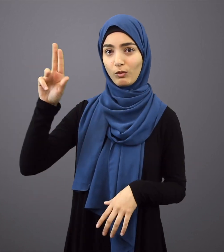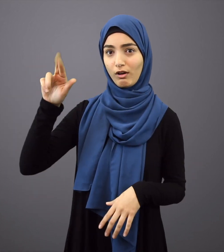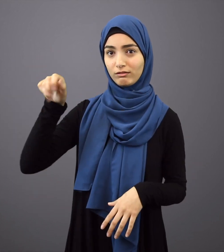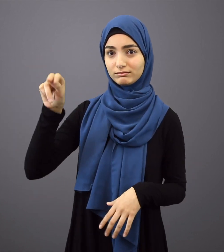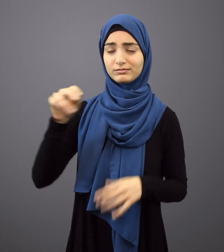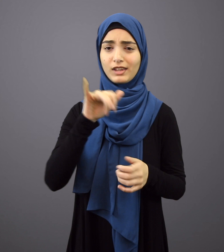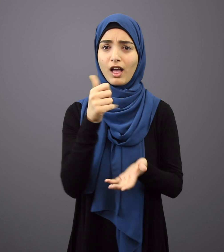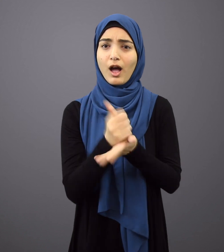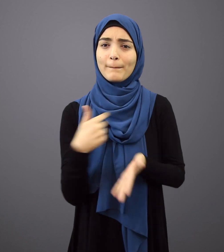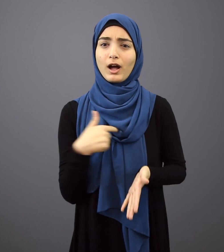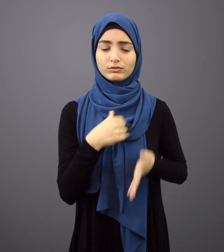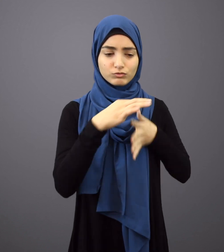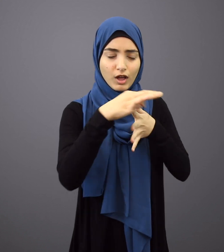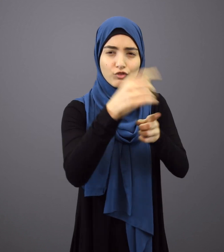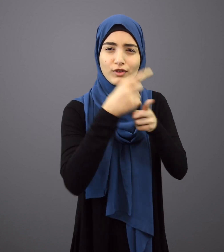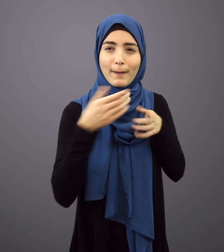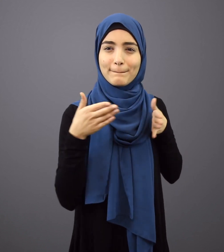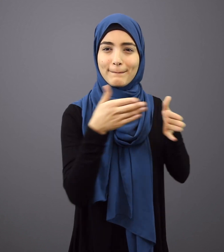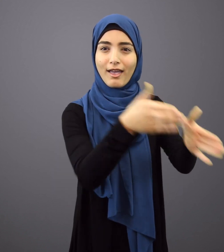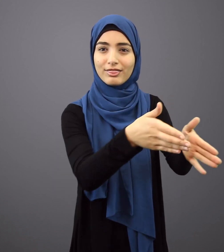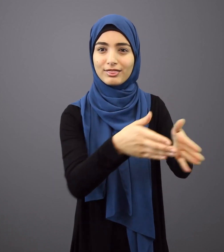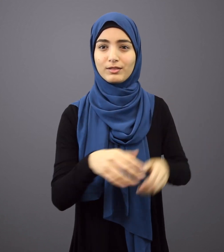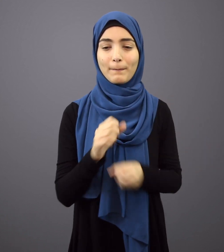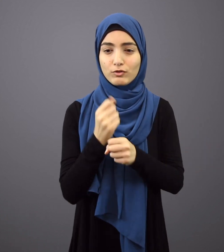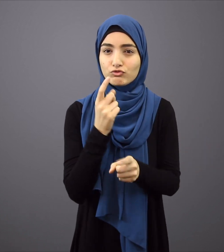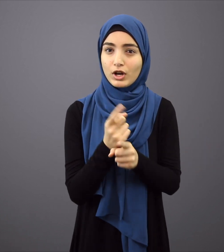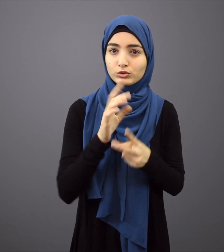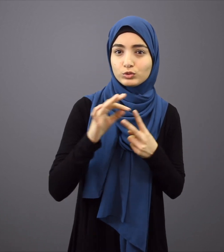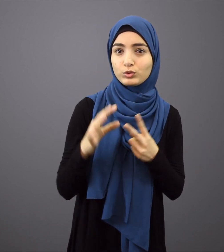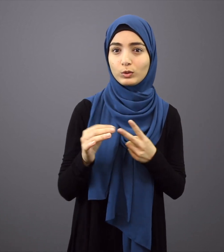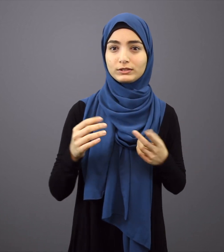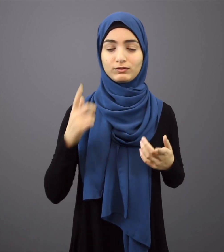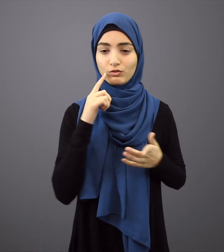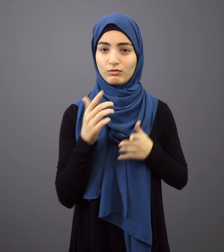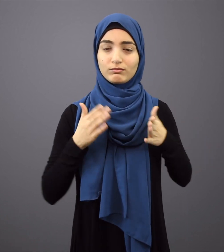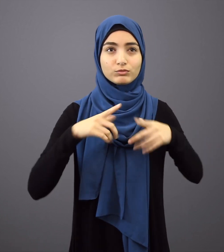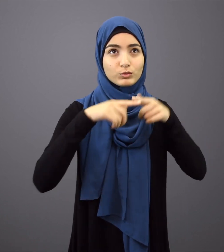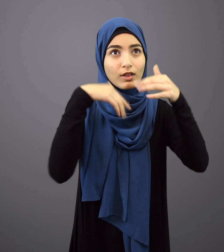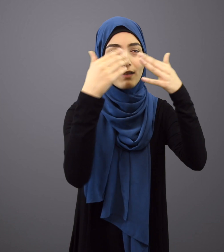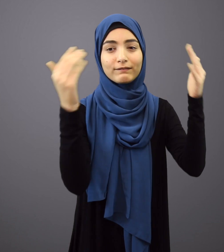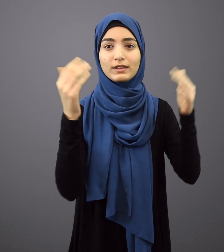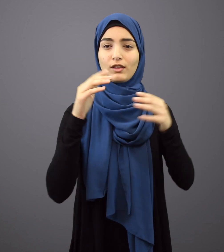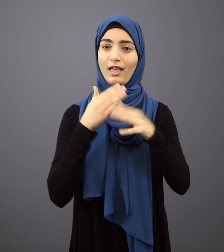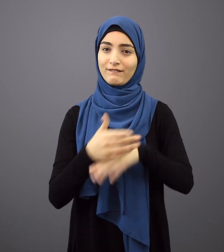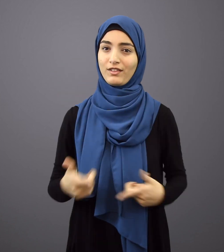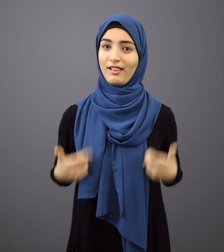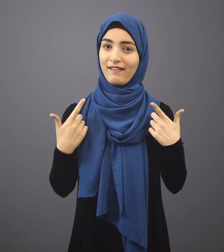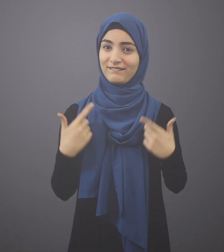Quran is "a guidance to the right path" for Muslims It helps us to make the right choices/deeds in order to enter Heaven after life.